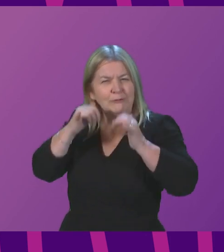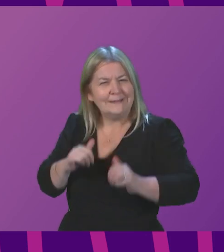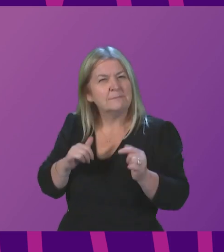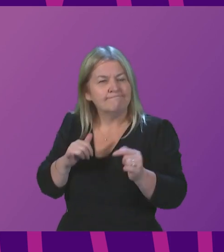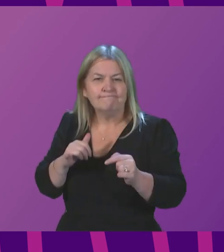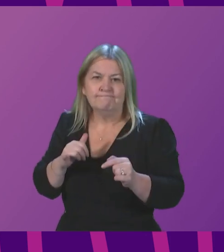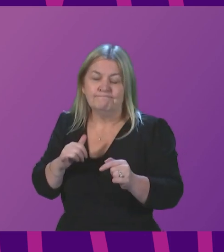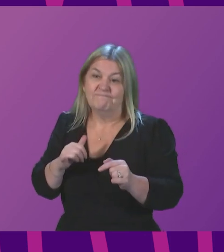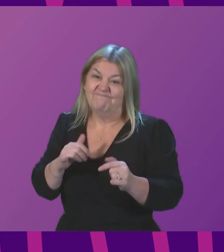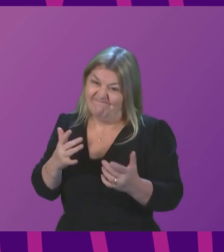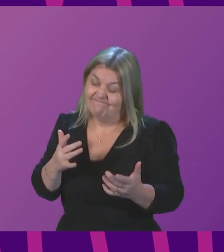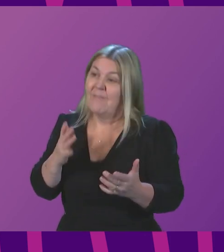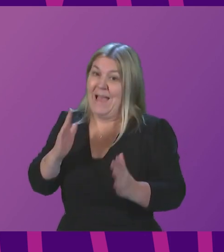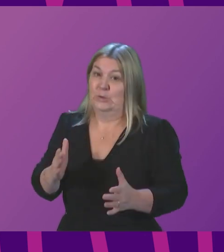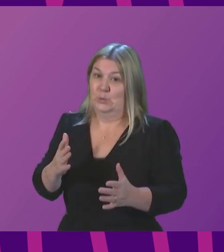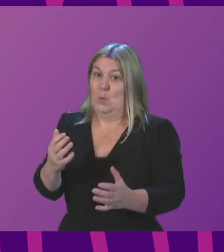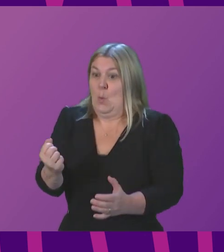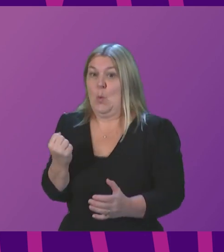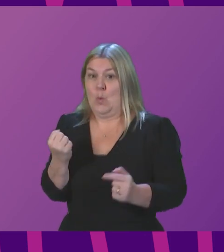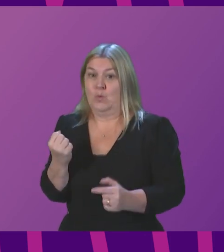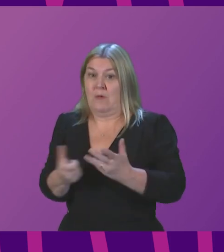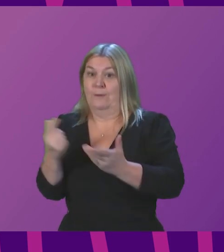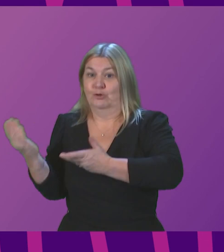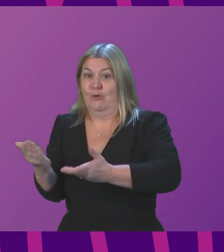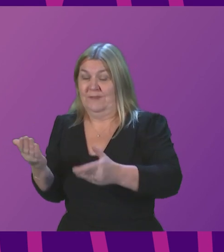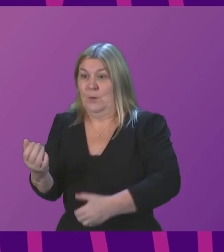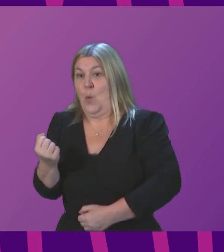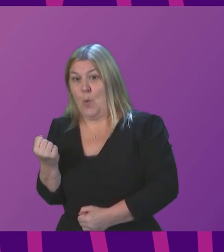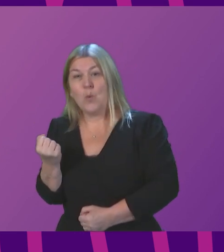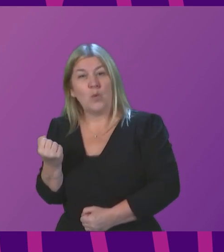had to pause the screening programmes for a period during the early part of the pandemic,